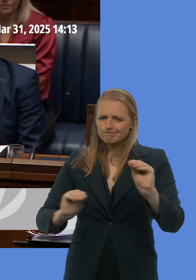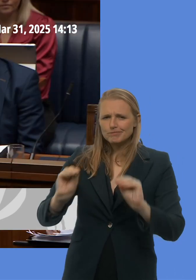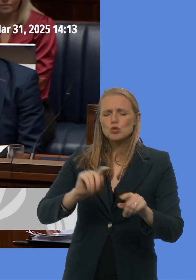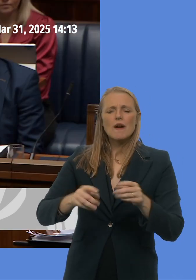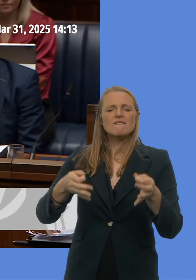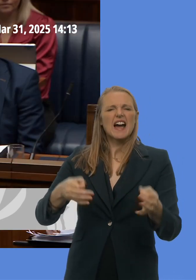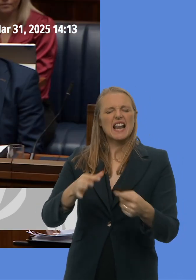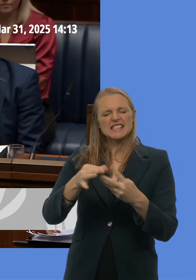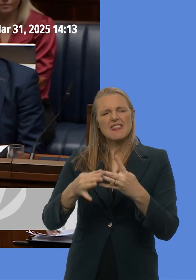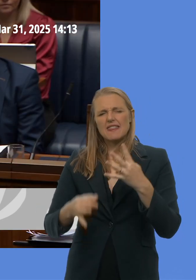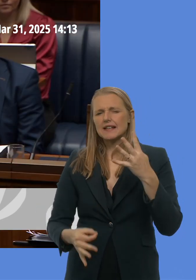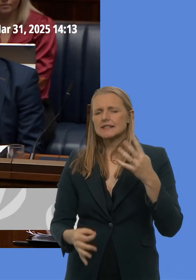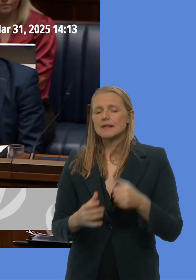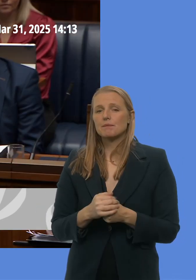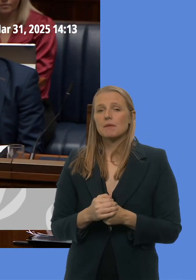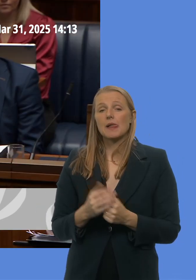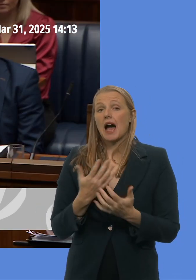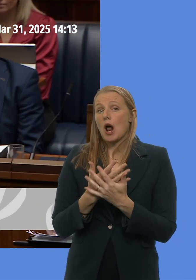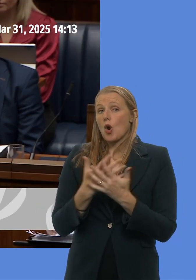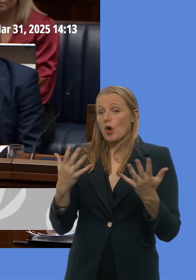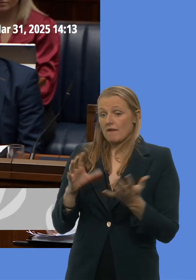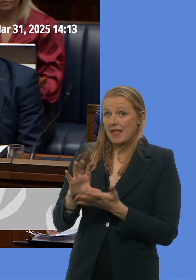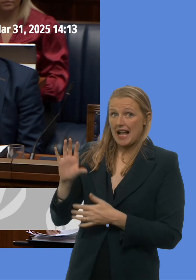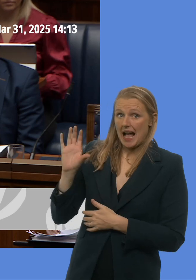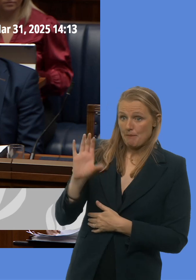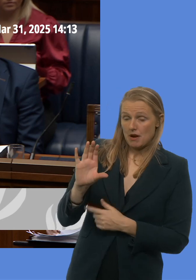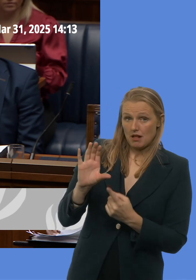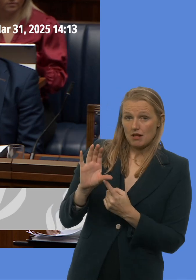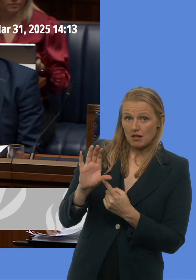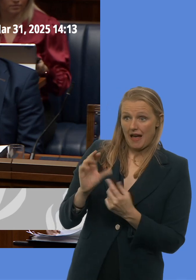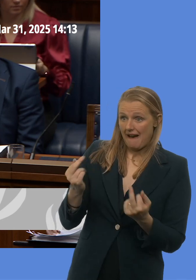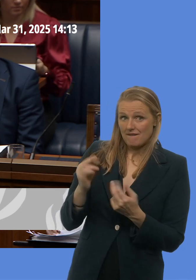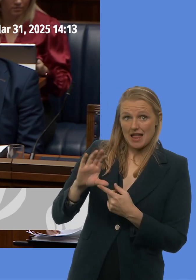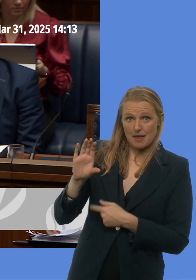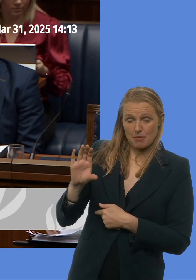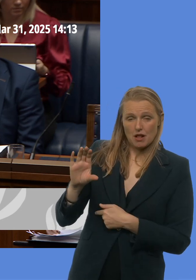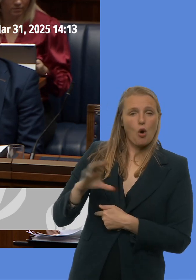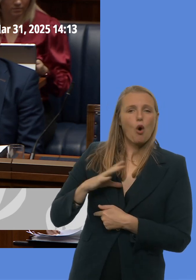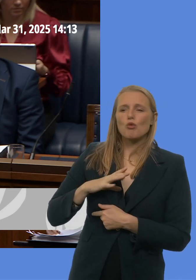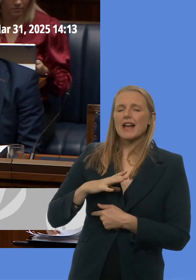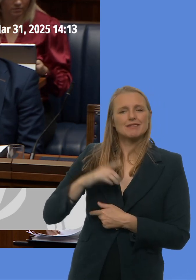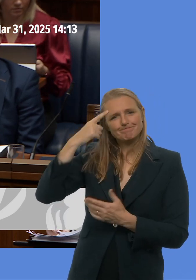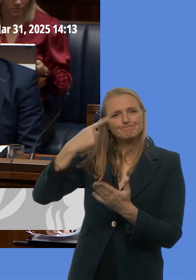Of course, much of the capital that we have available is already committed to existing projects,